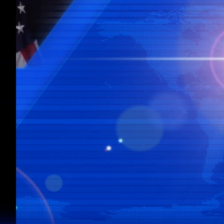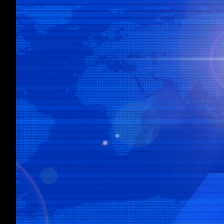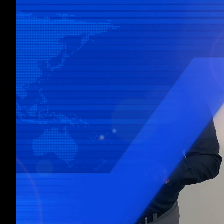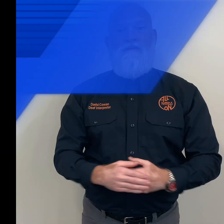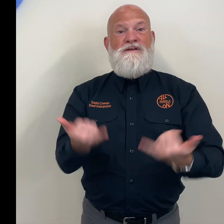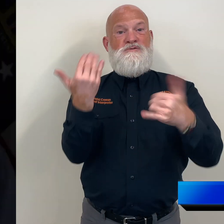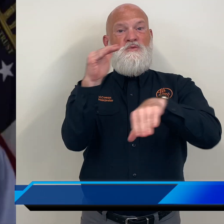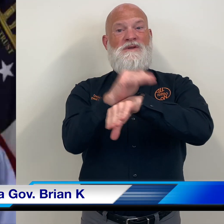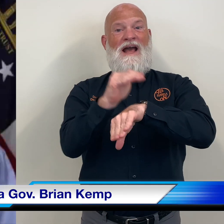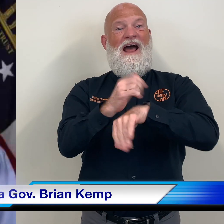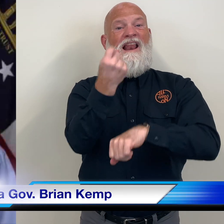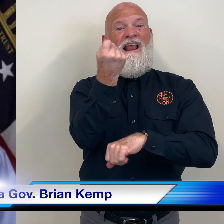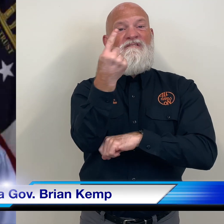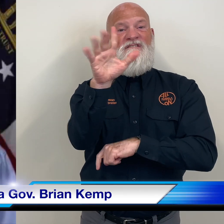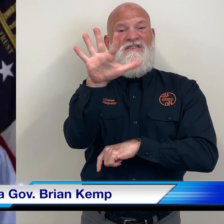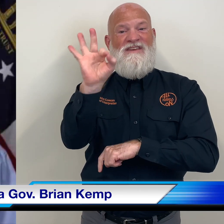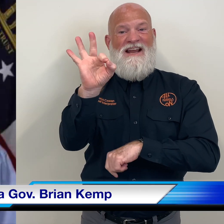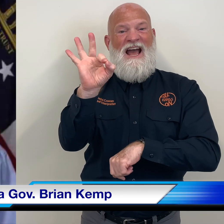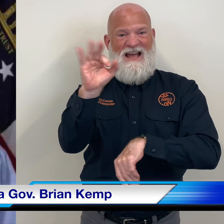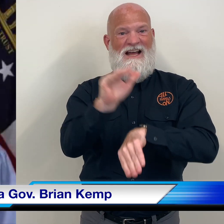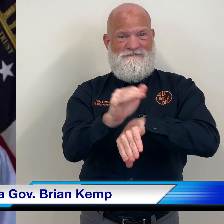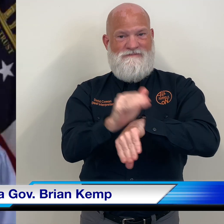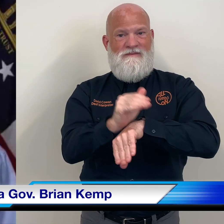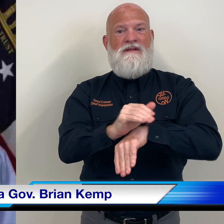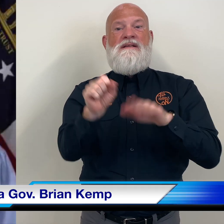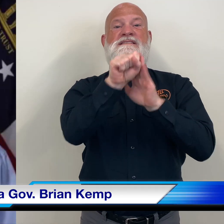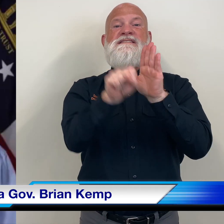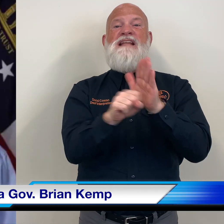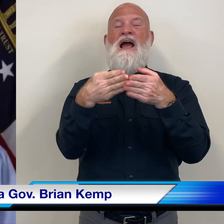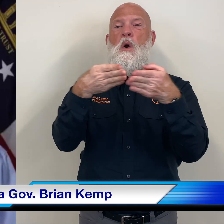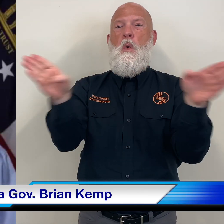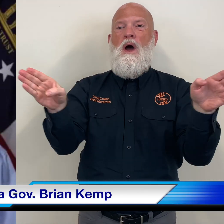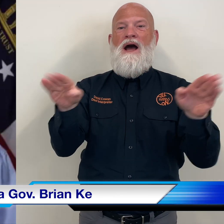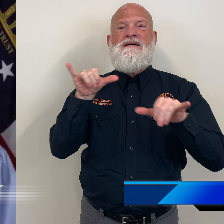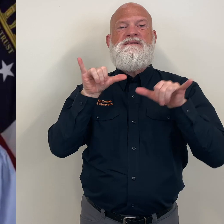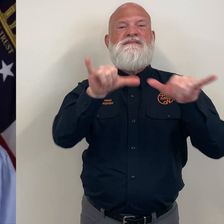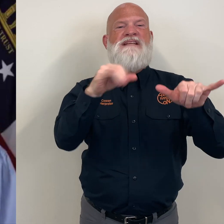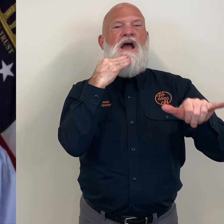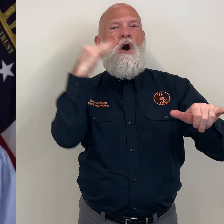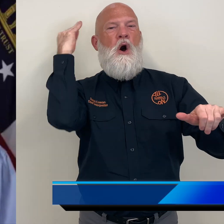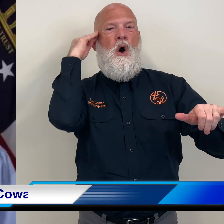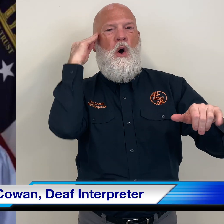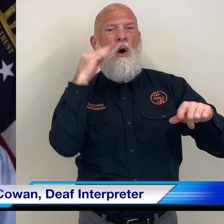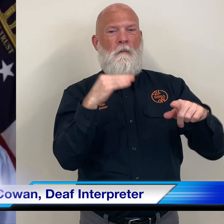tonight at 11:59 p.m. the statewide shelter-in-place order for most